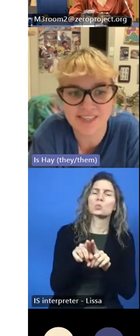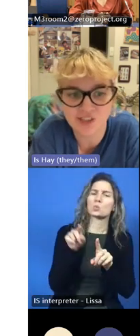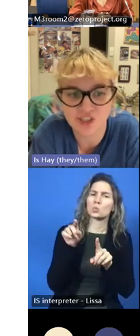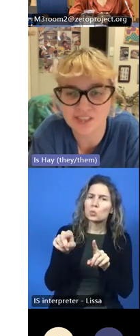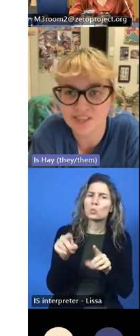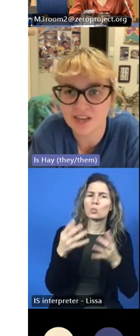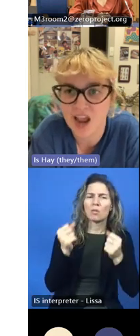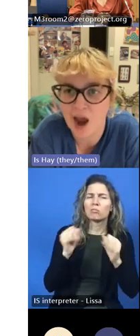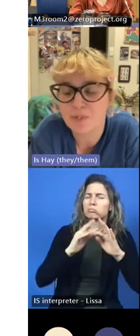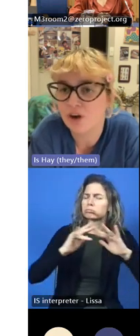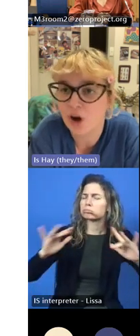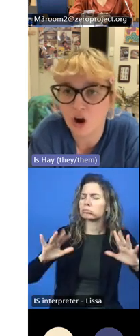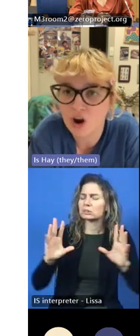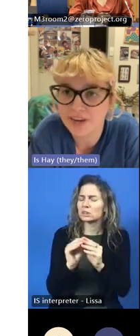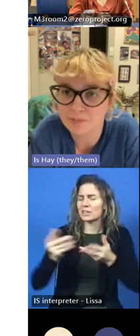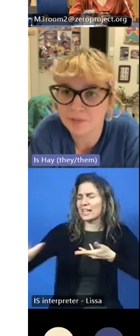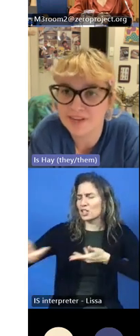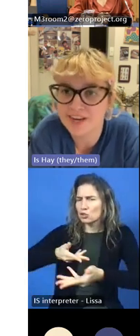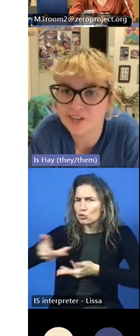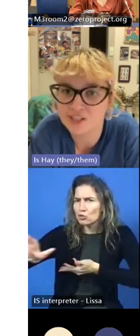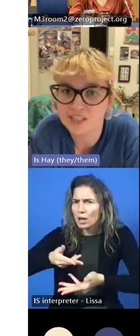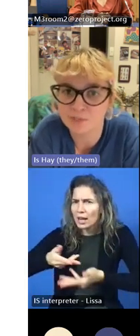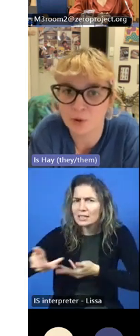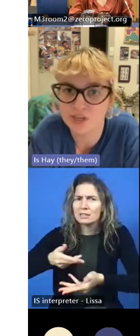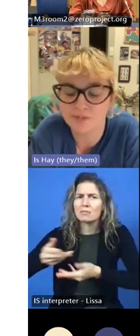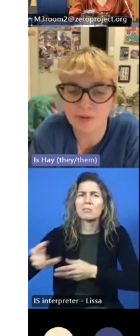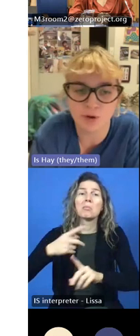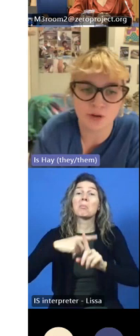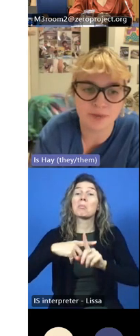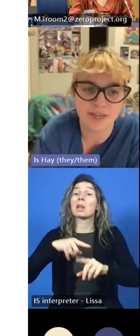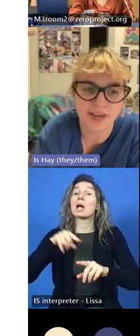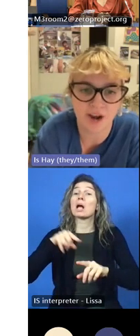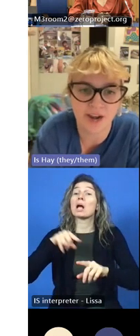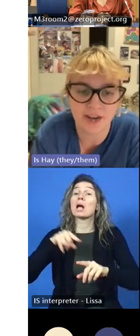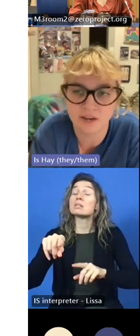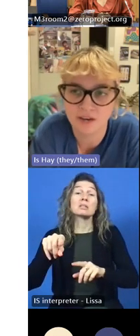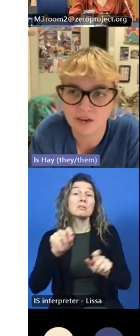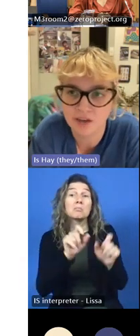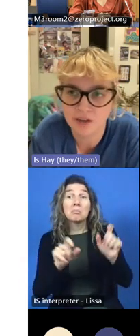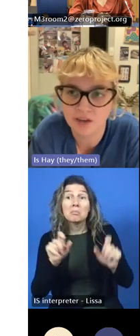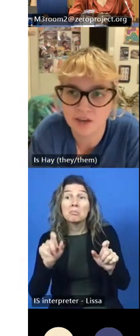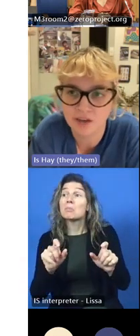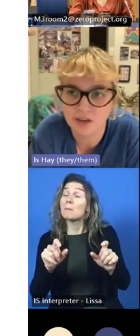and sessions and we offer ongoing implementation to support people who complete our training. It